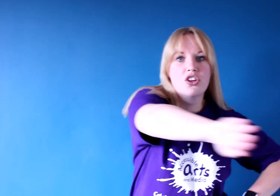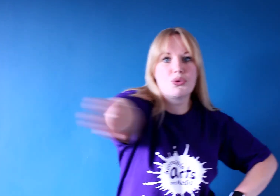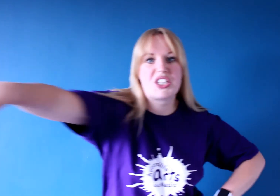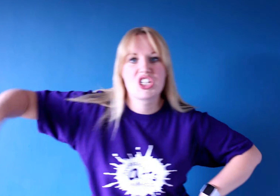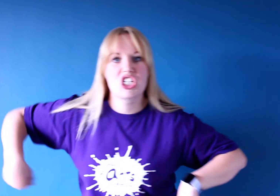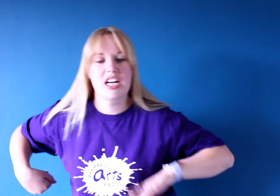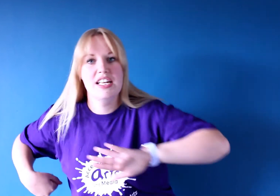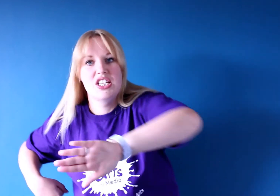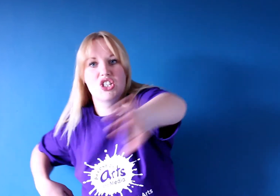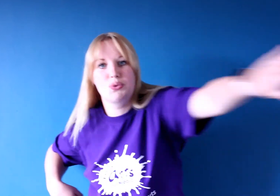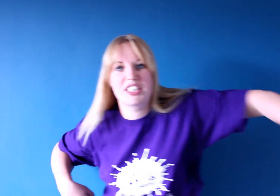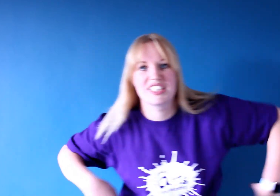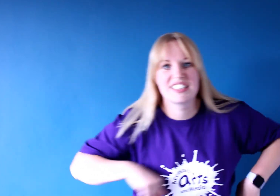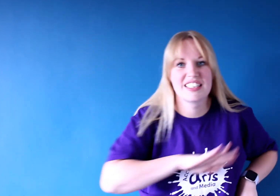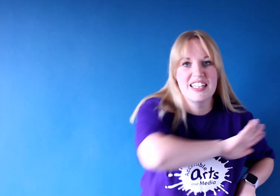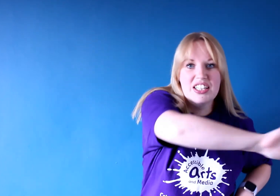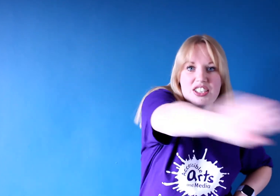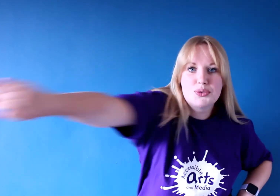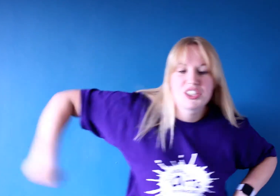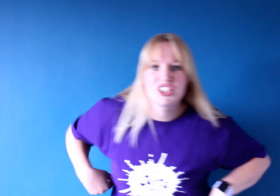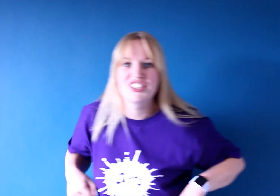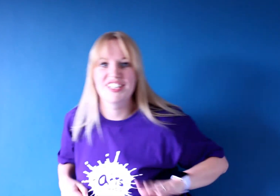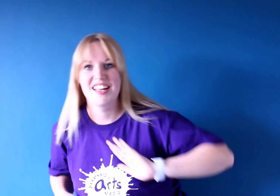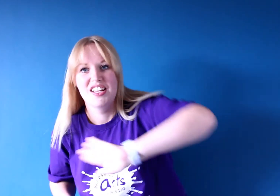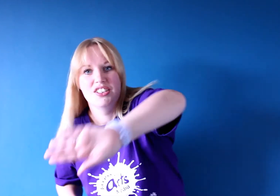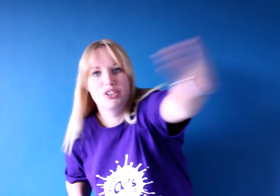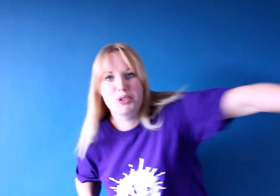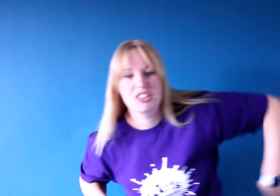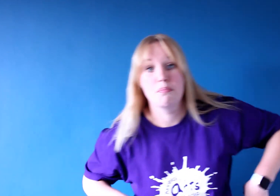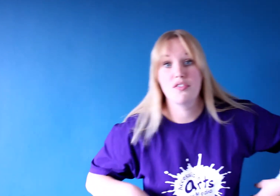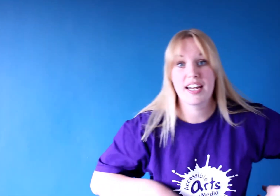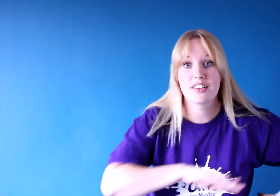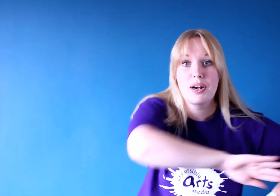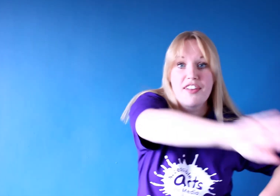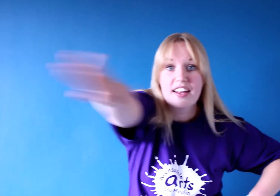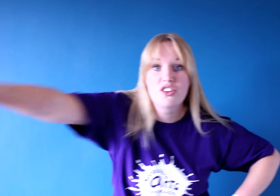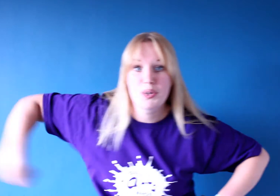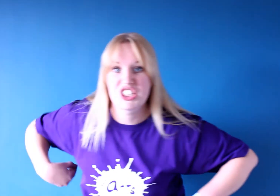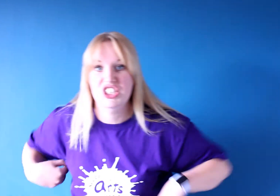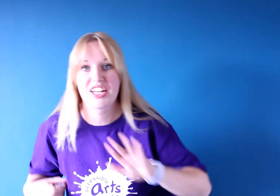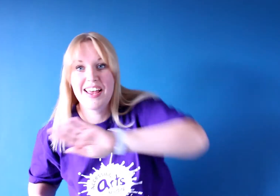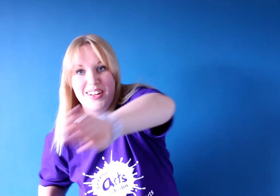swish Swish Move your legs as well if you can. Swish